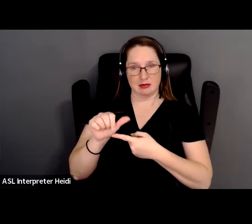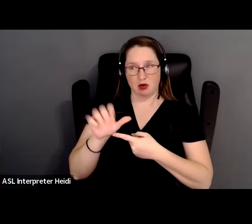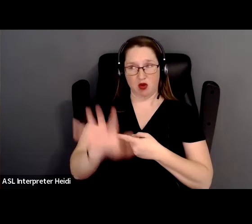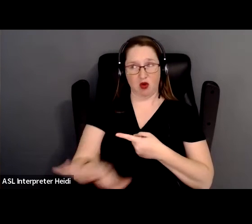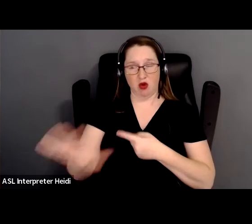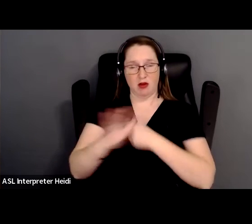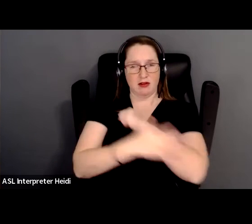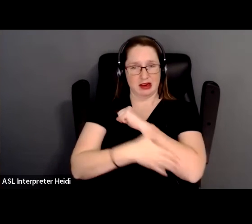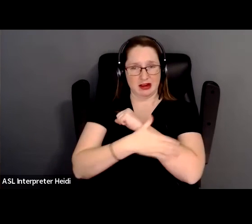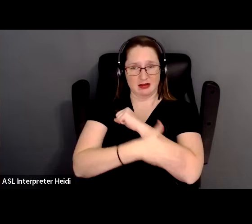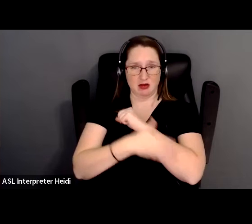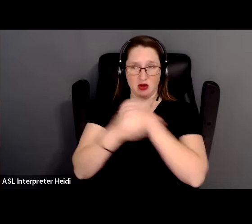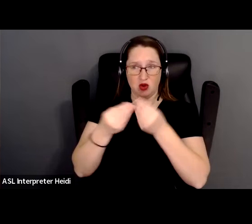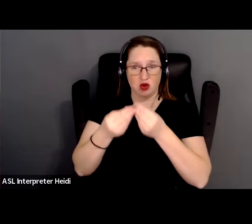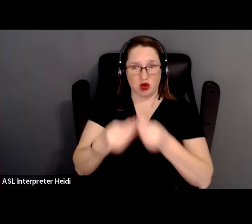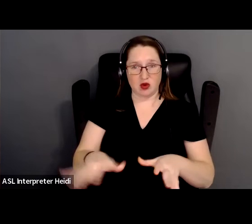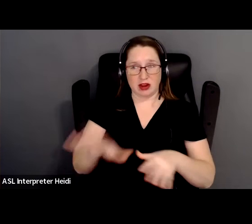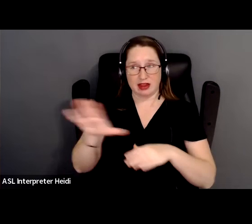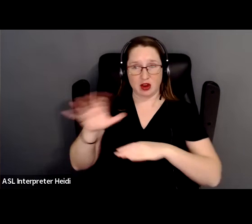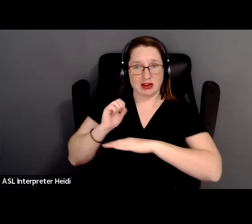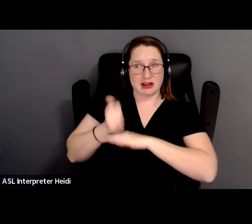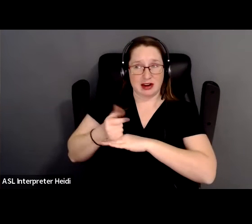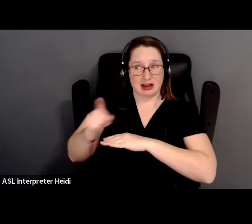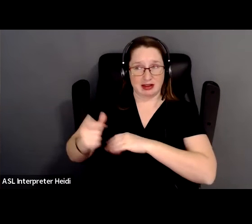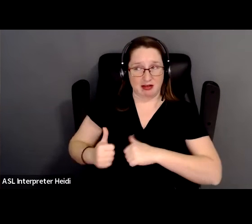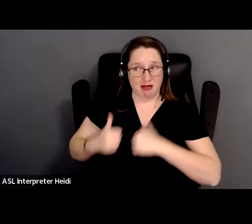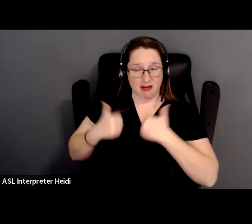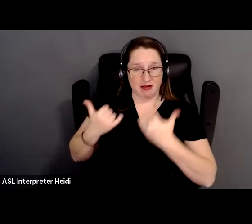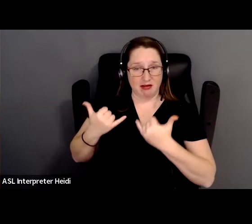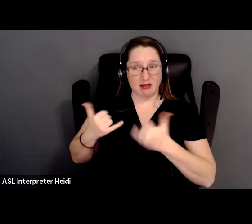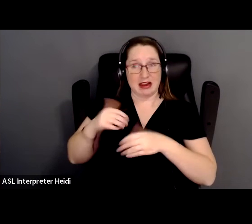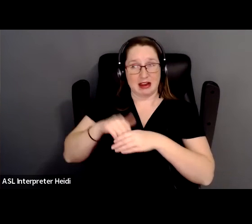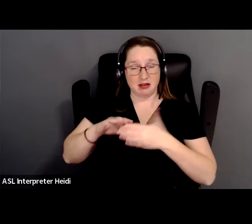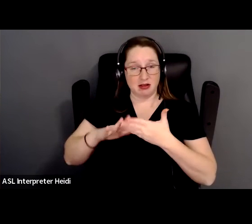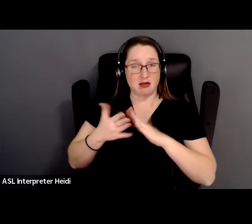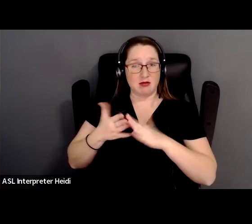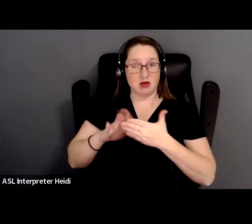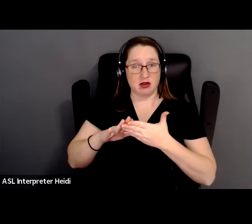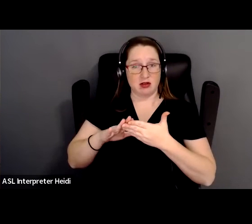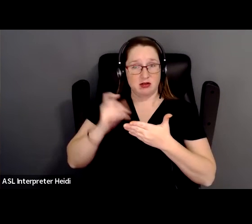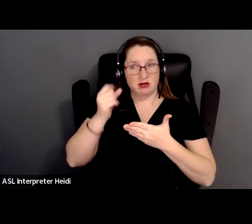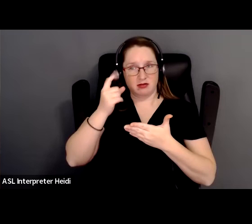are losing their settings that they're able in the community because there